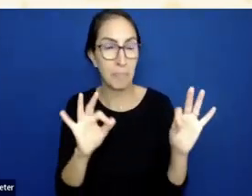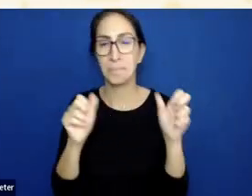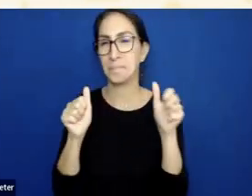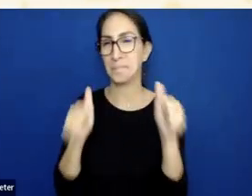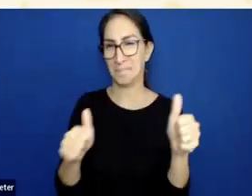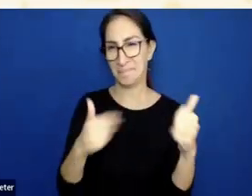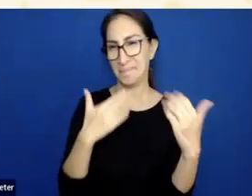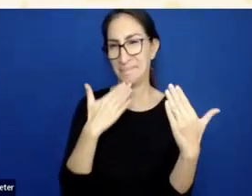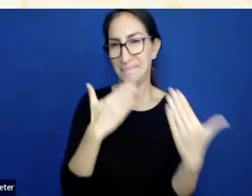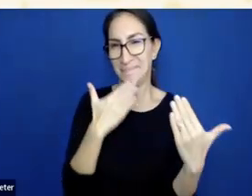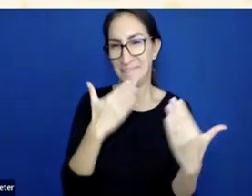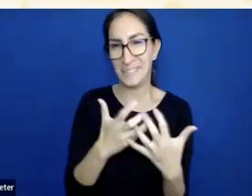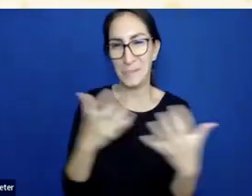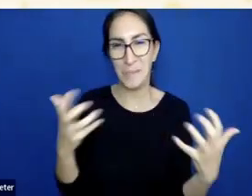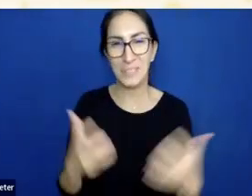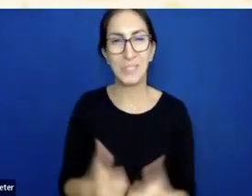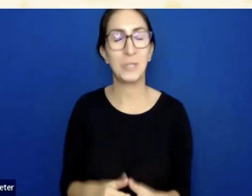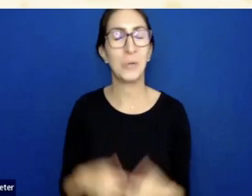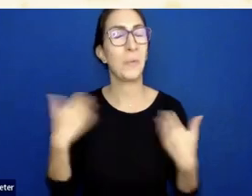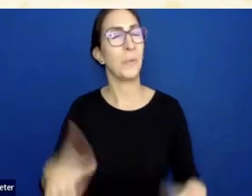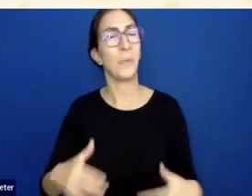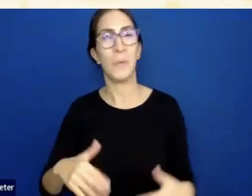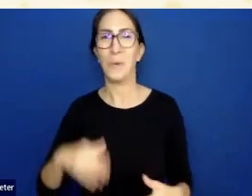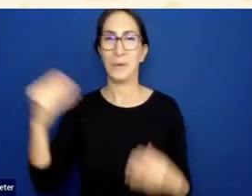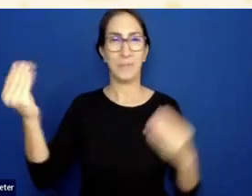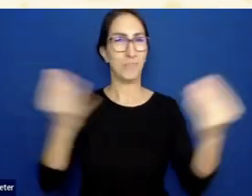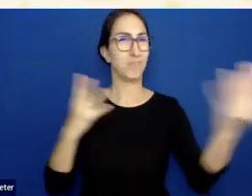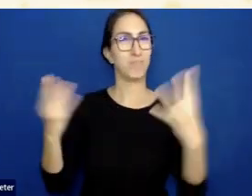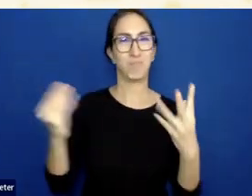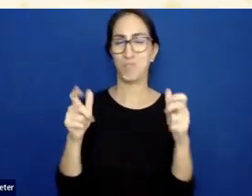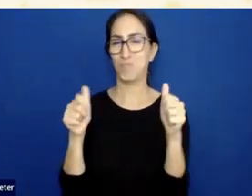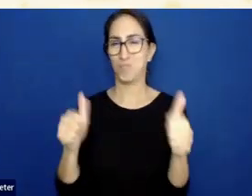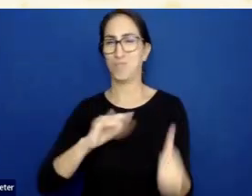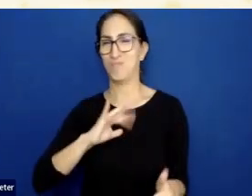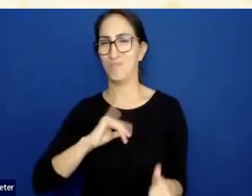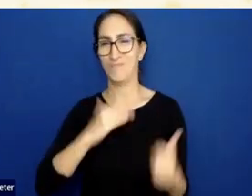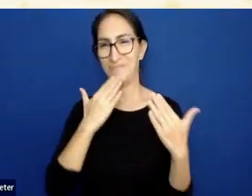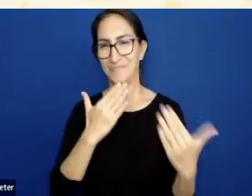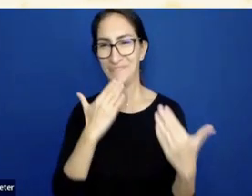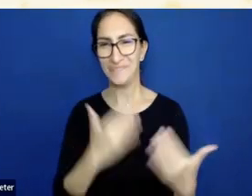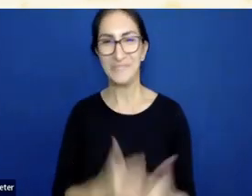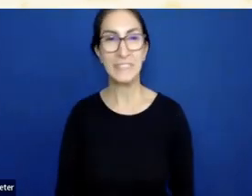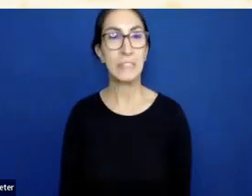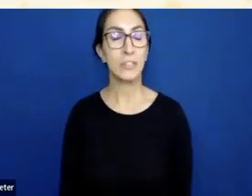So many good signs. OK, so talking about accessibility.